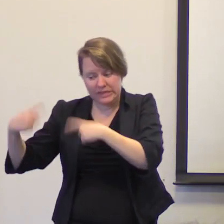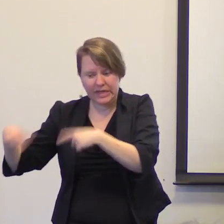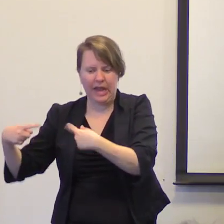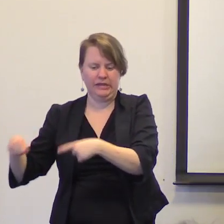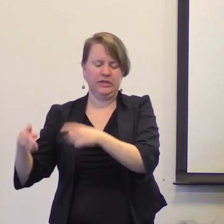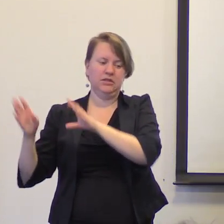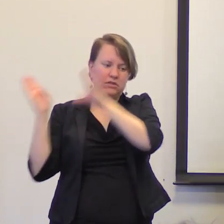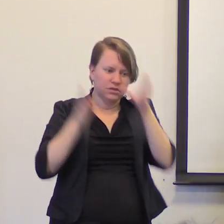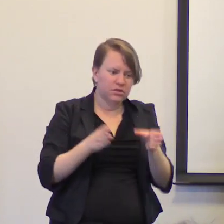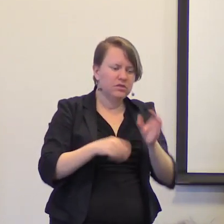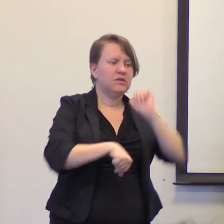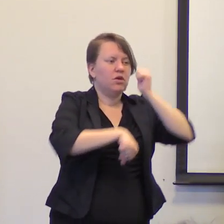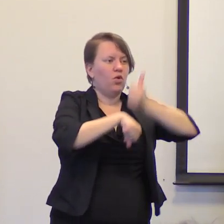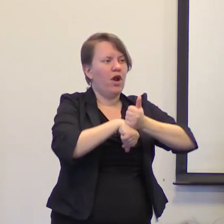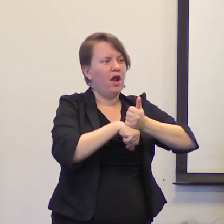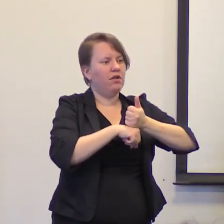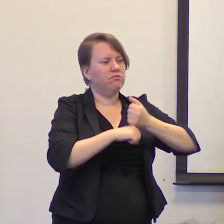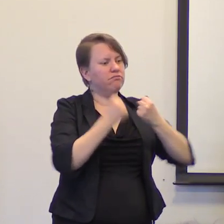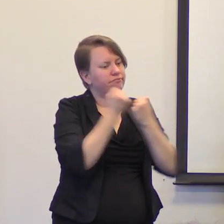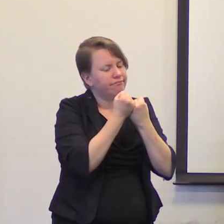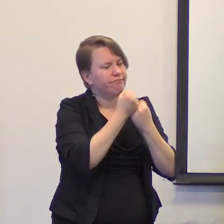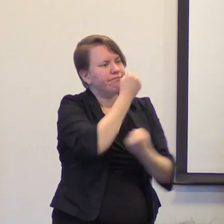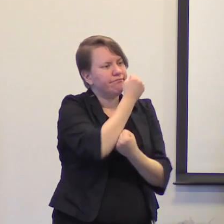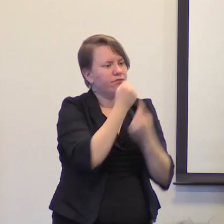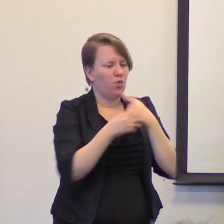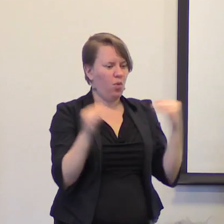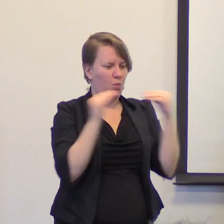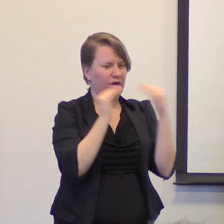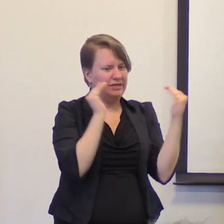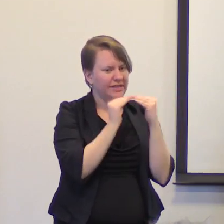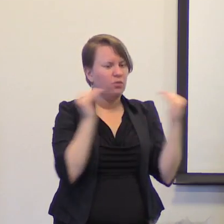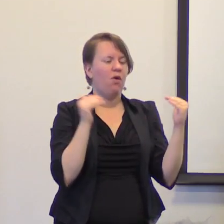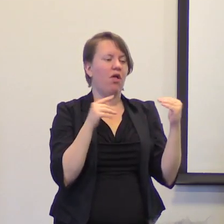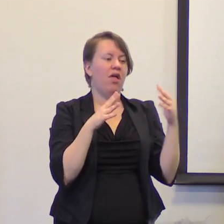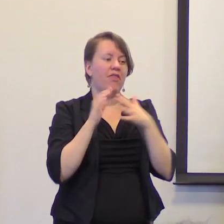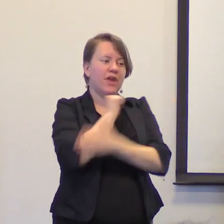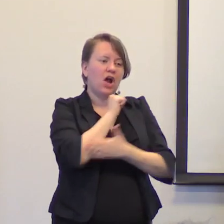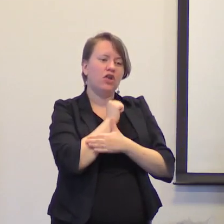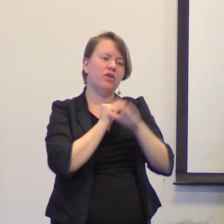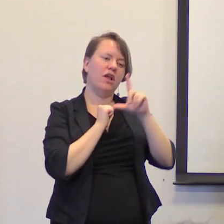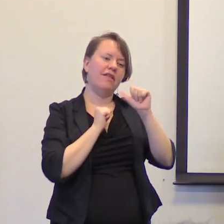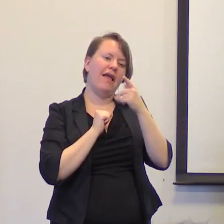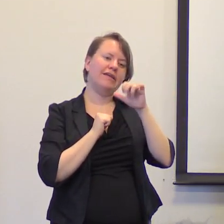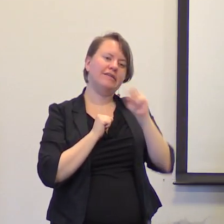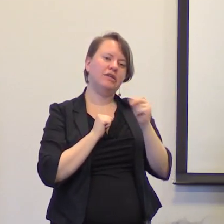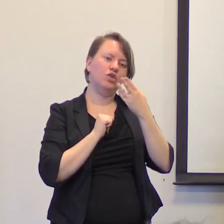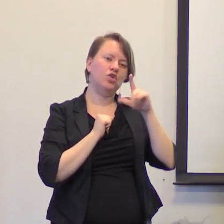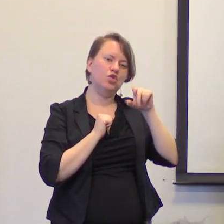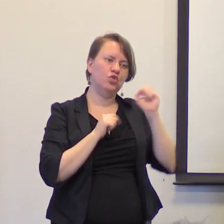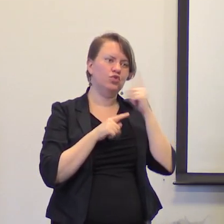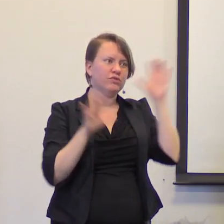the foundation for a more equal and just country, the country that Langston Hughes is looking for but never was yet but should be.